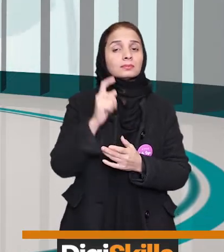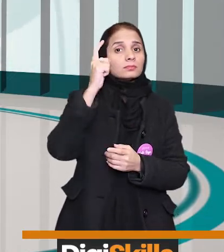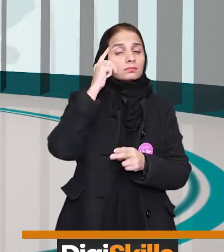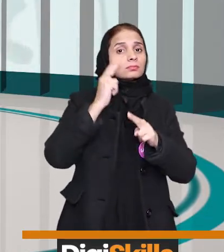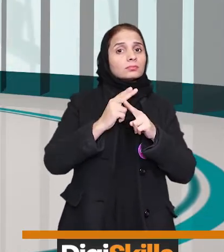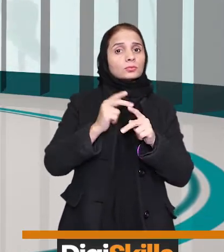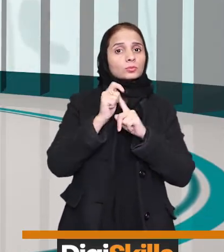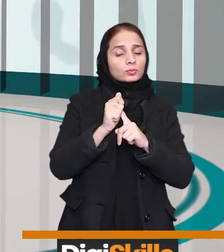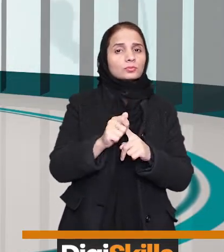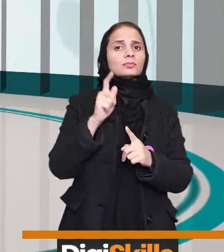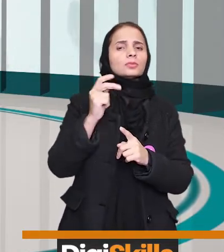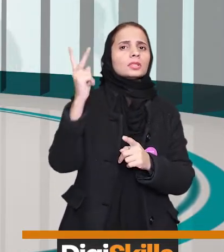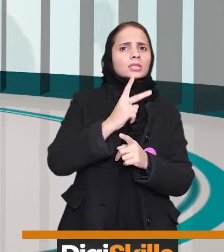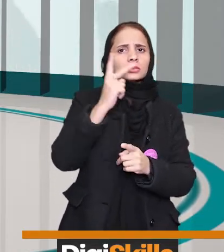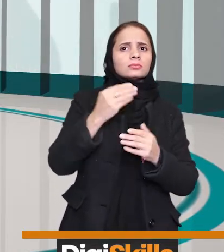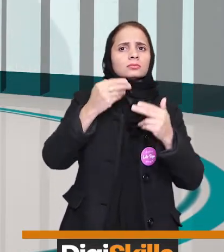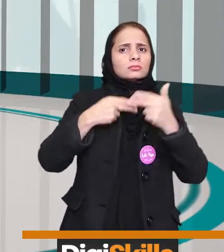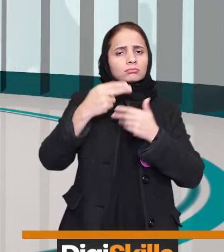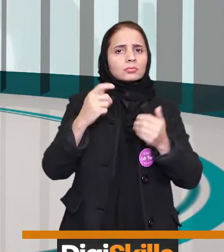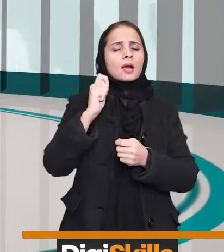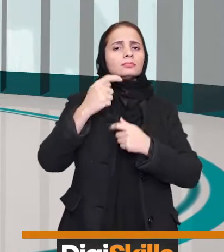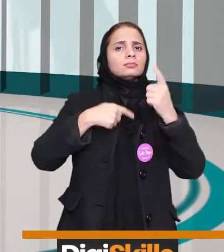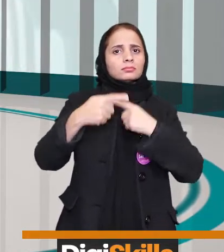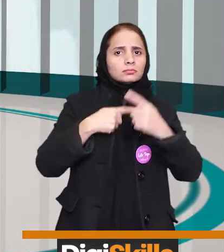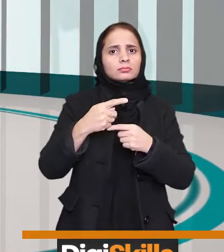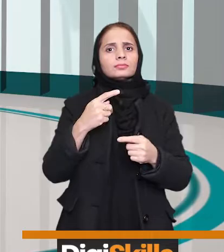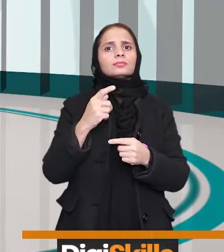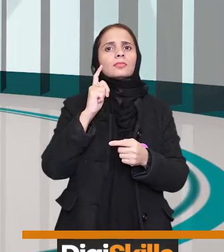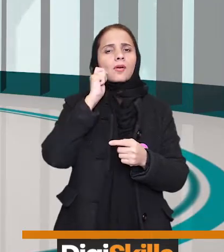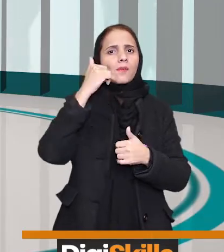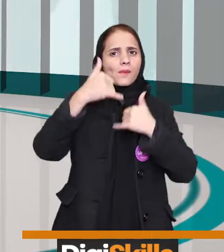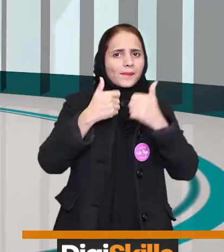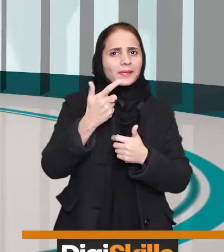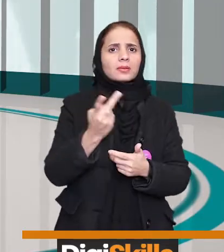Remember that cheating exercise we did where you filled in the employer shoes.